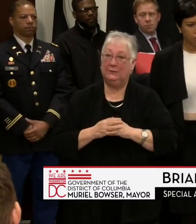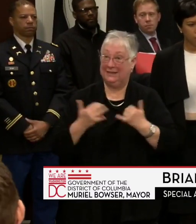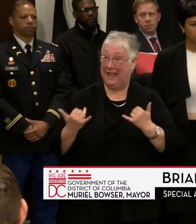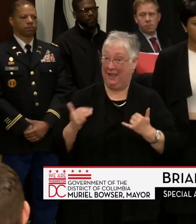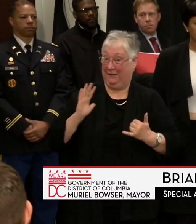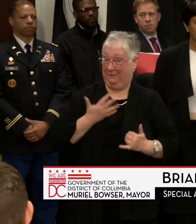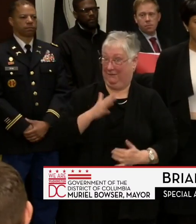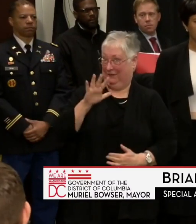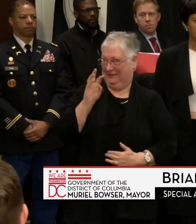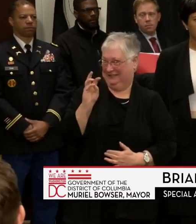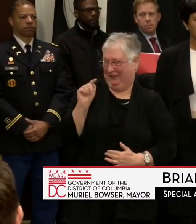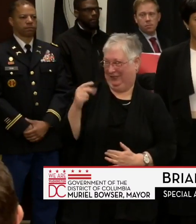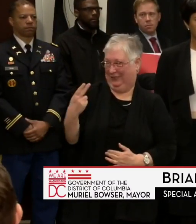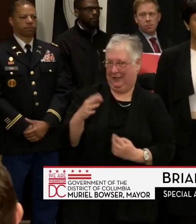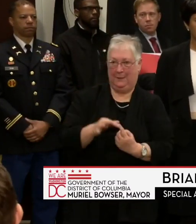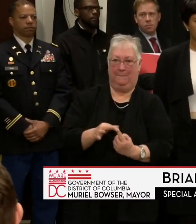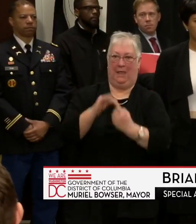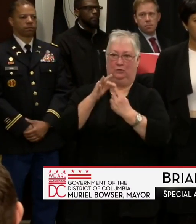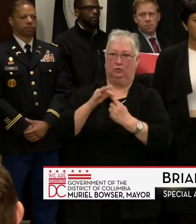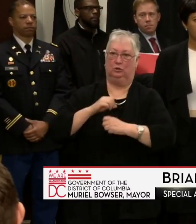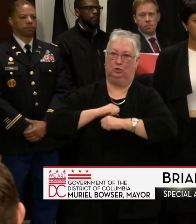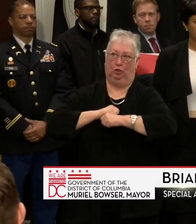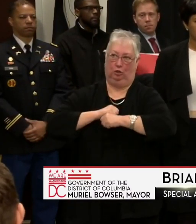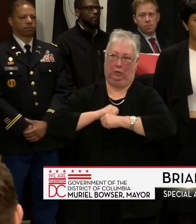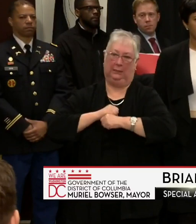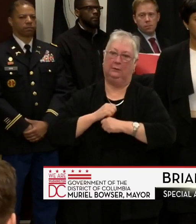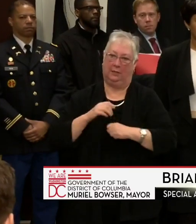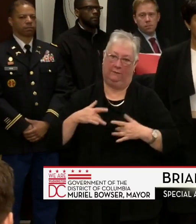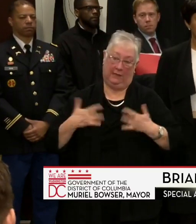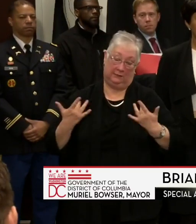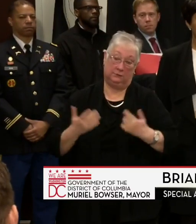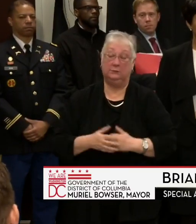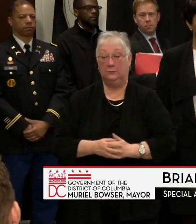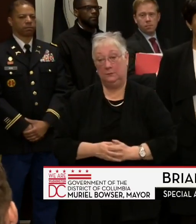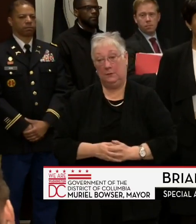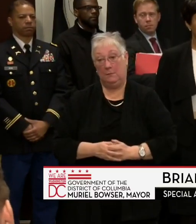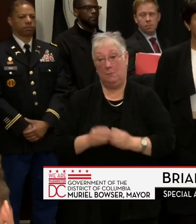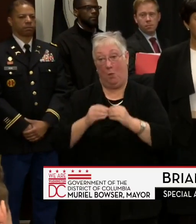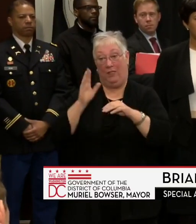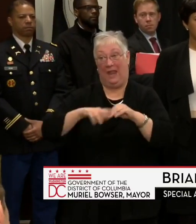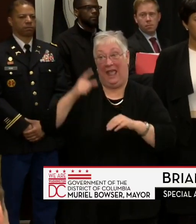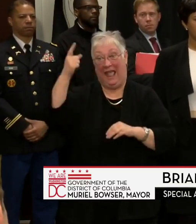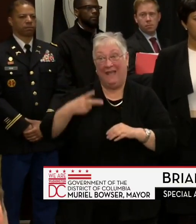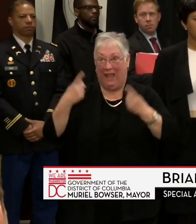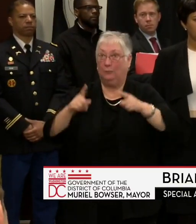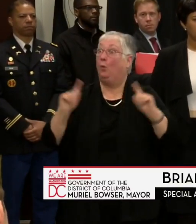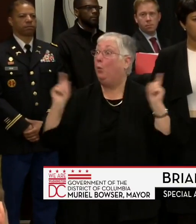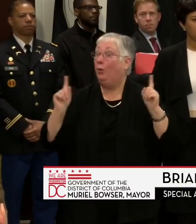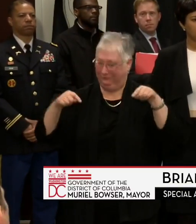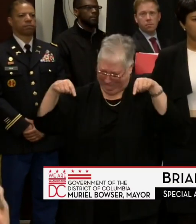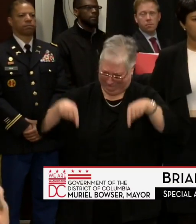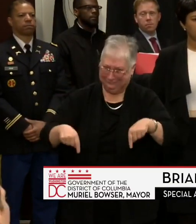ABOUT HALF OF WHICH HAVE TAKEN PLACE HERE IN WASHINGTON, D.C. AS WITH ALL NATIONAL SPECIAL SECURITY EVENTS THE SECRET